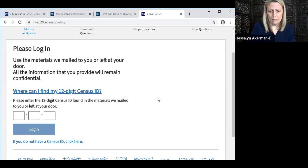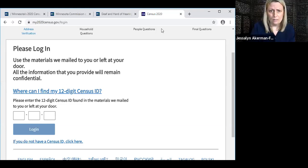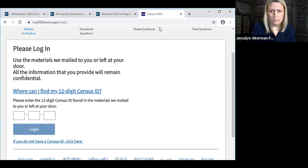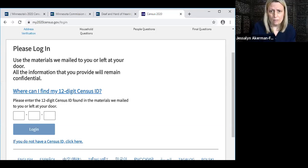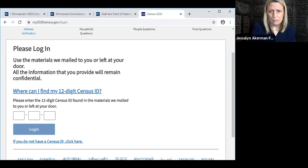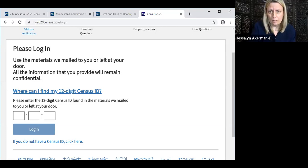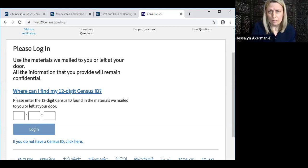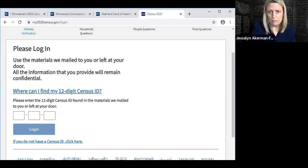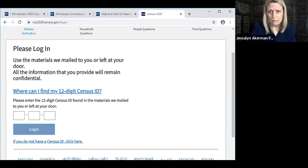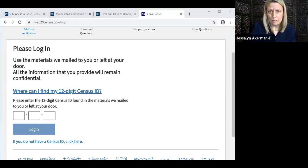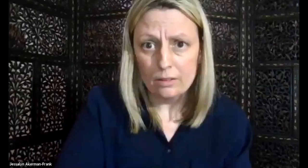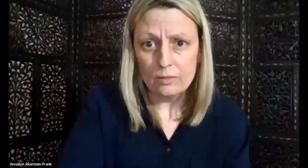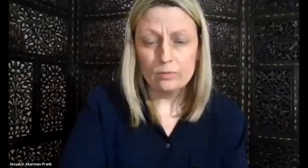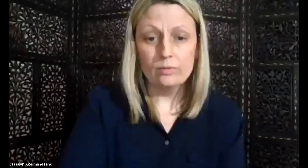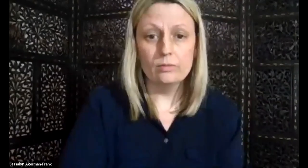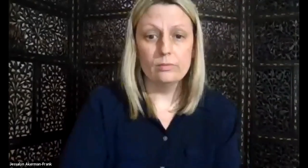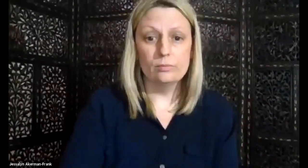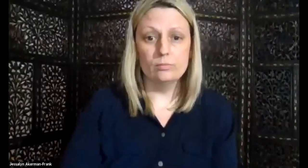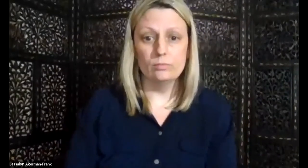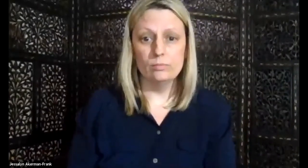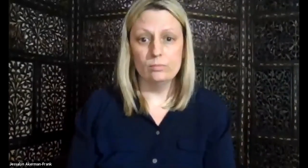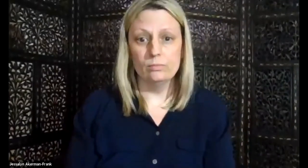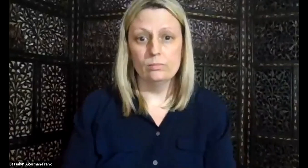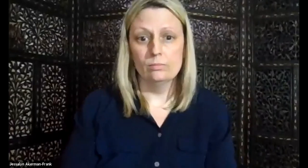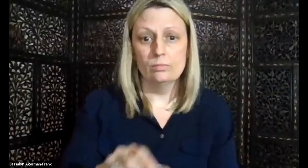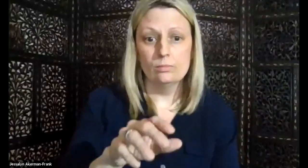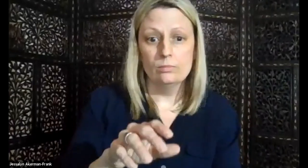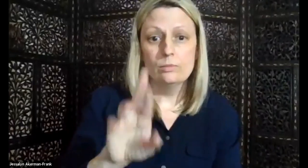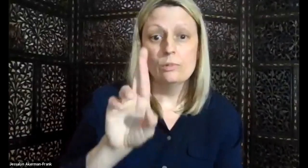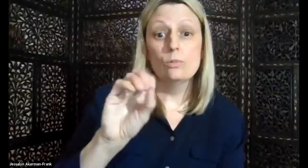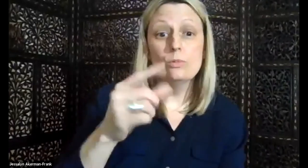discussing the 10 questions soon. So does anybody have any questions in